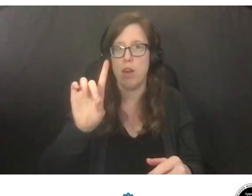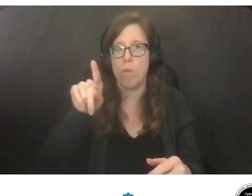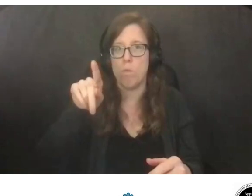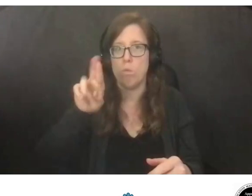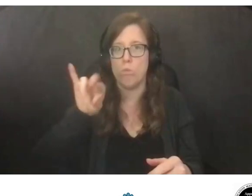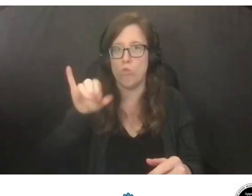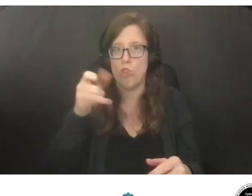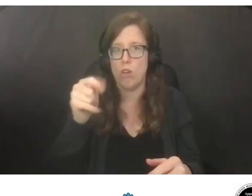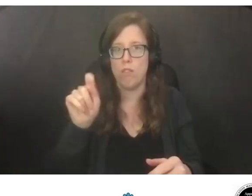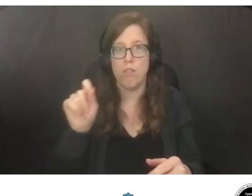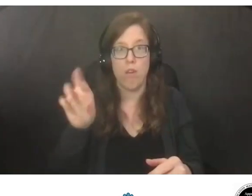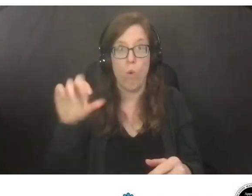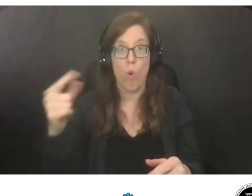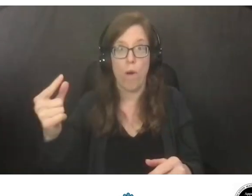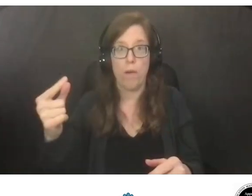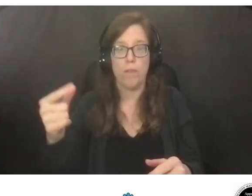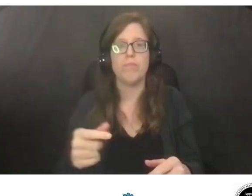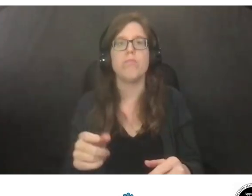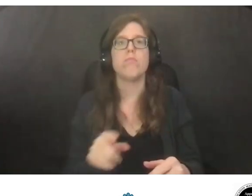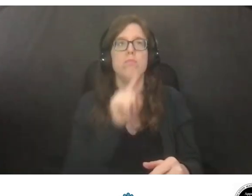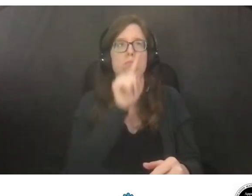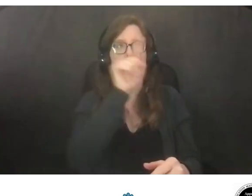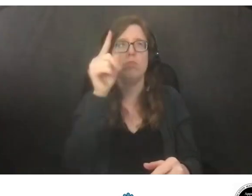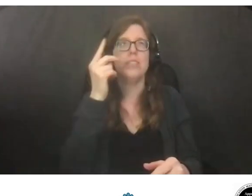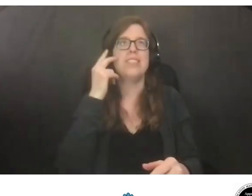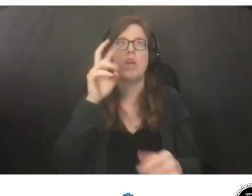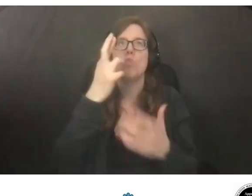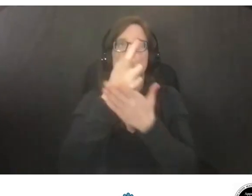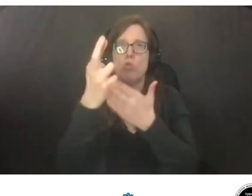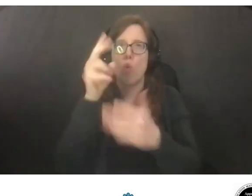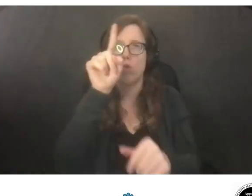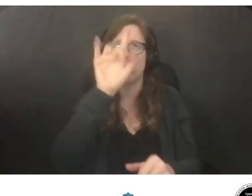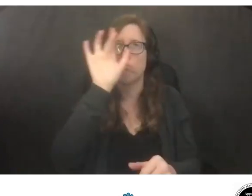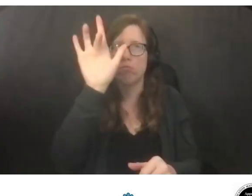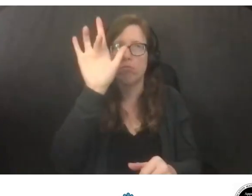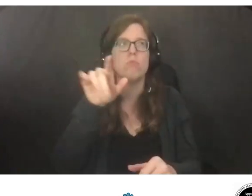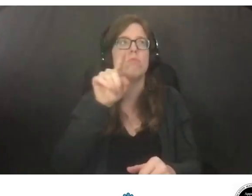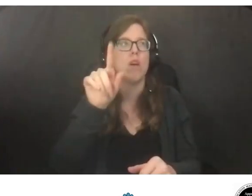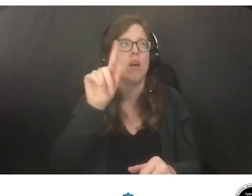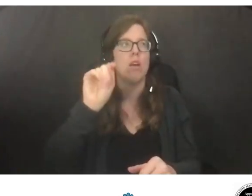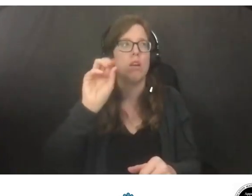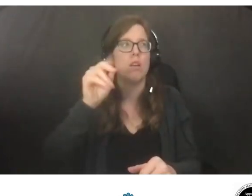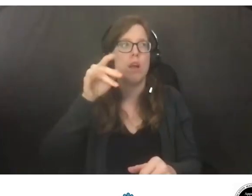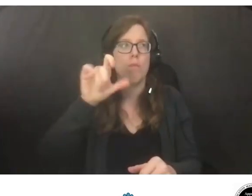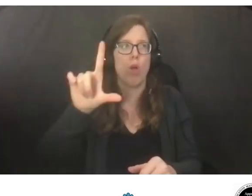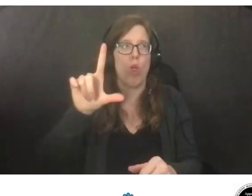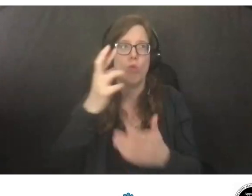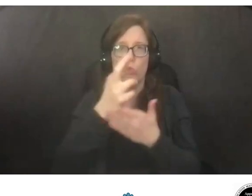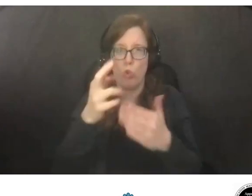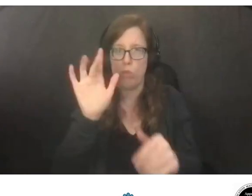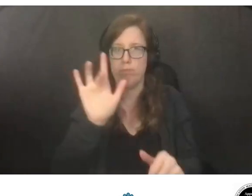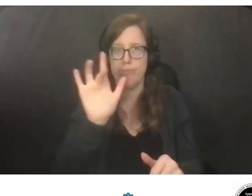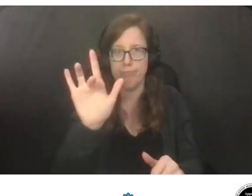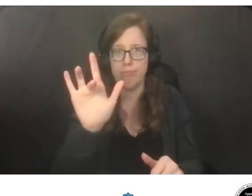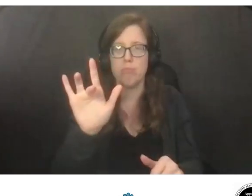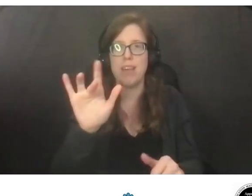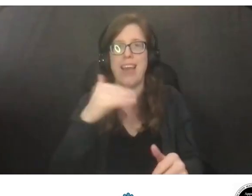If you go to Resources and then Topical Resources, the Resources are broken out by section, and the sections